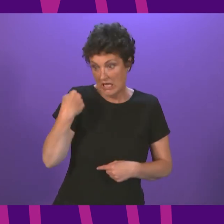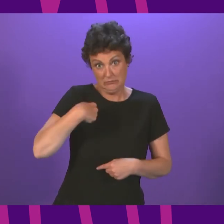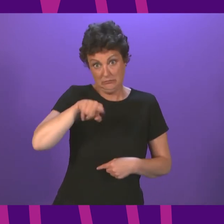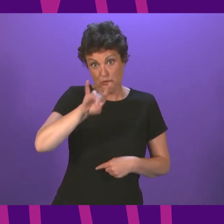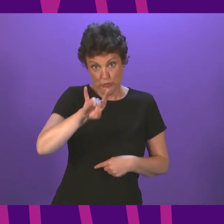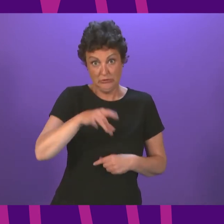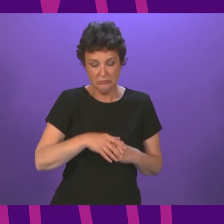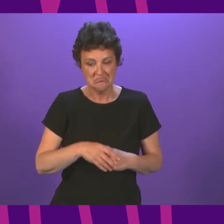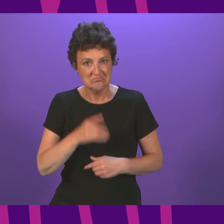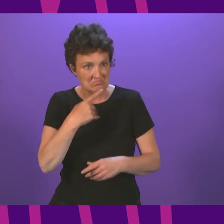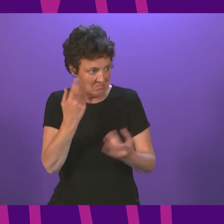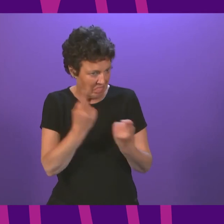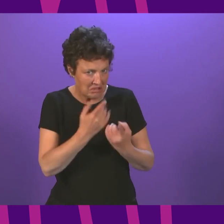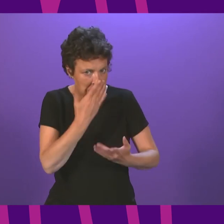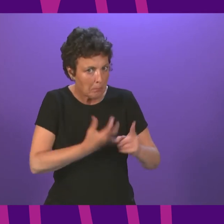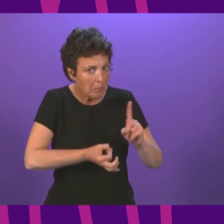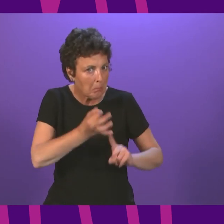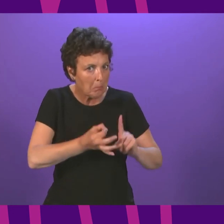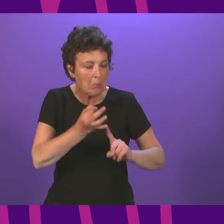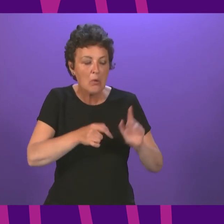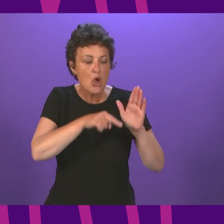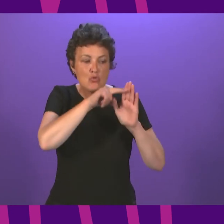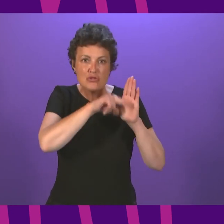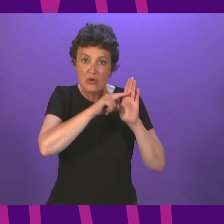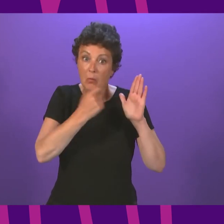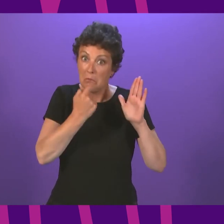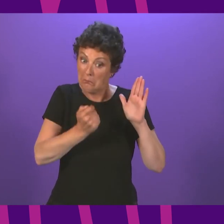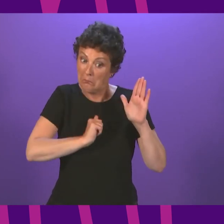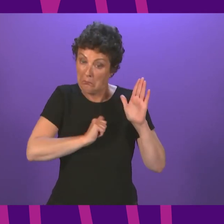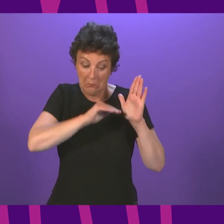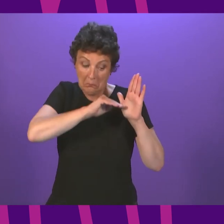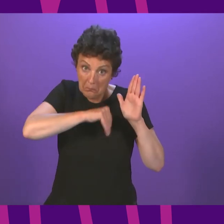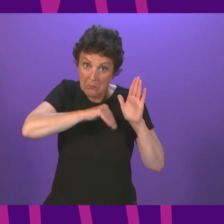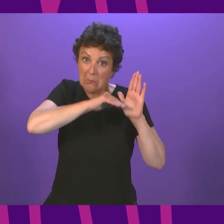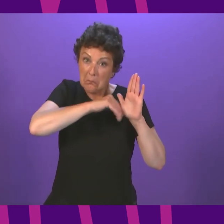he would have been in pursuit of Bill Kidd to mark his card.